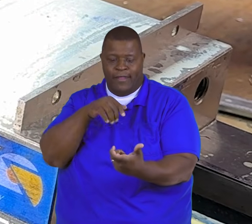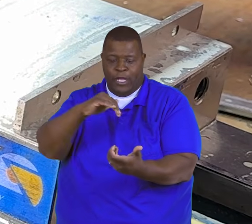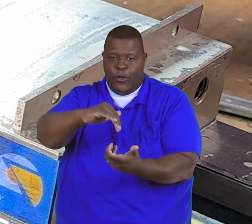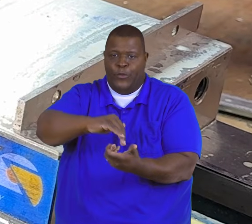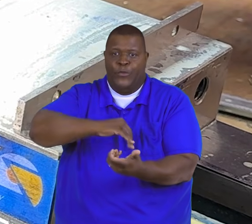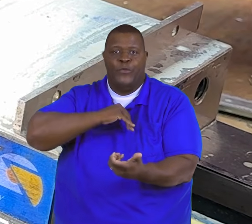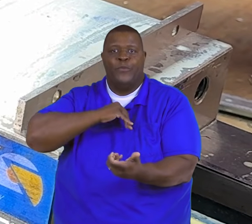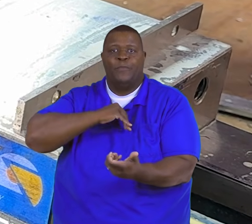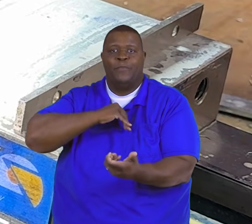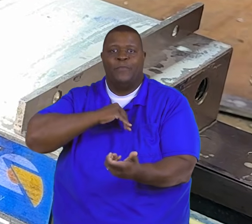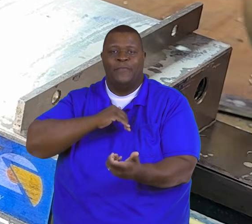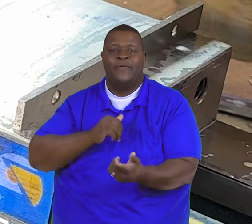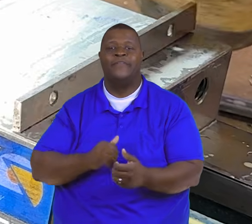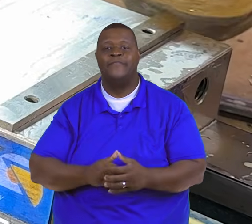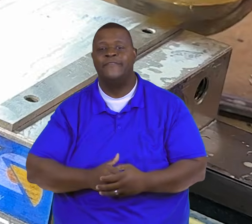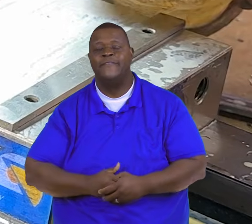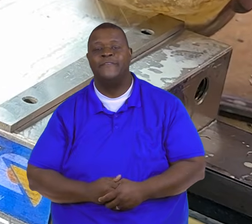[machine humming]